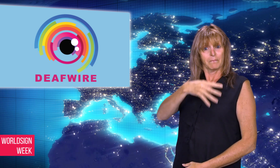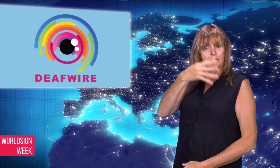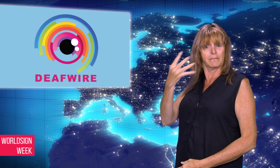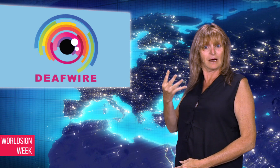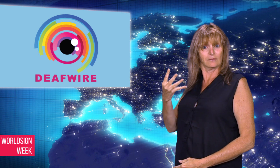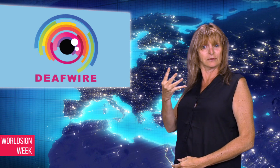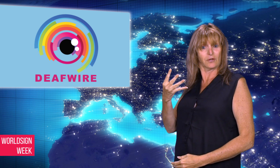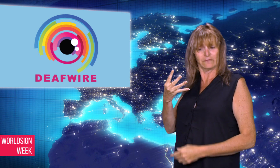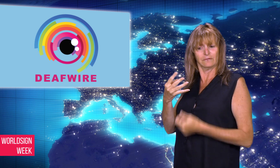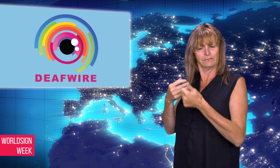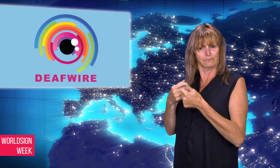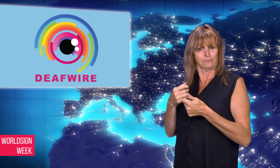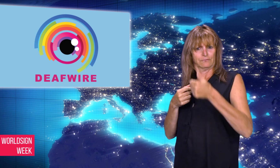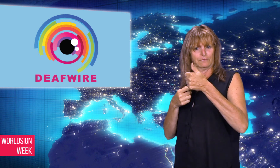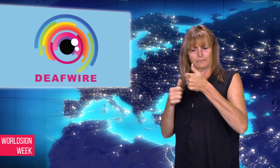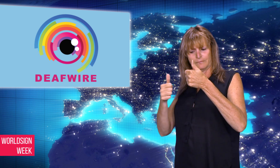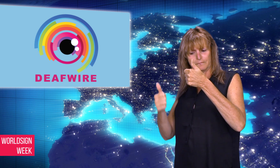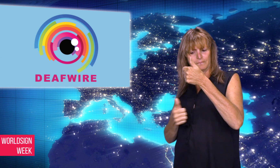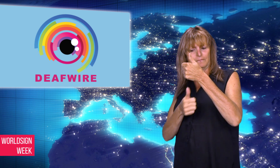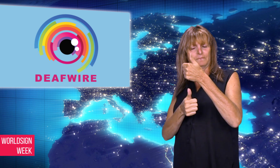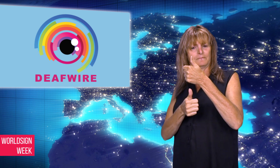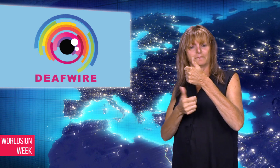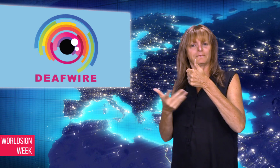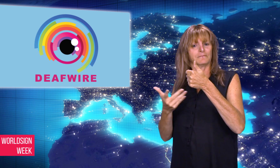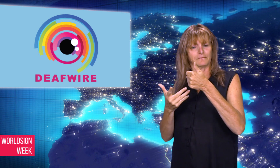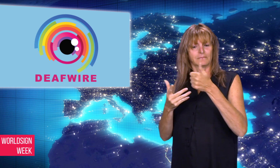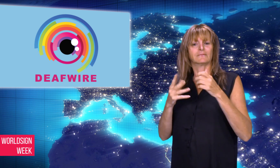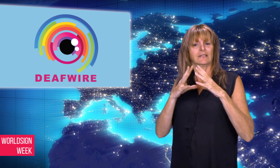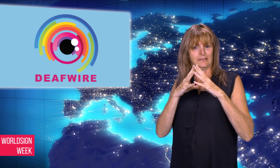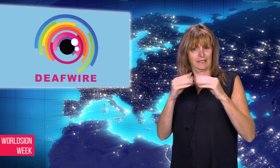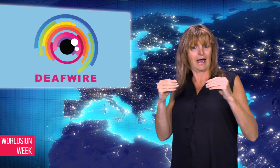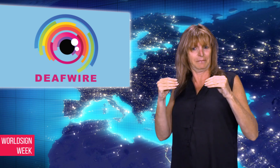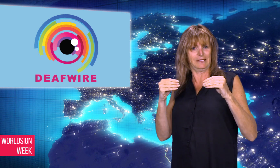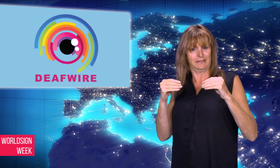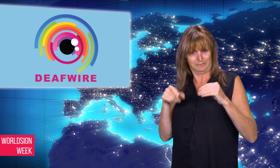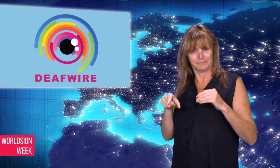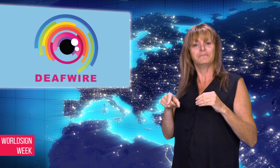Microsoft, the parent organization of